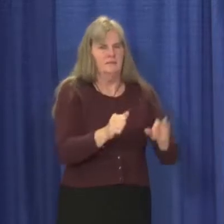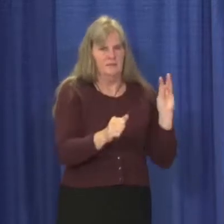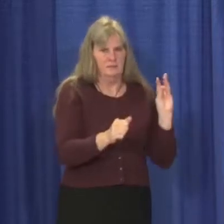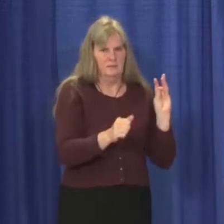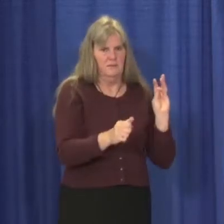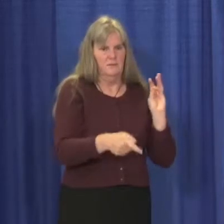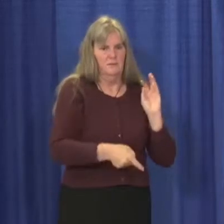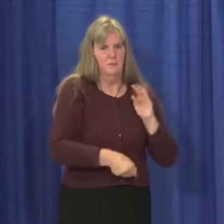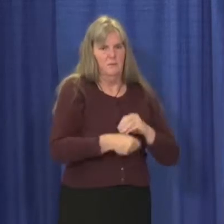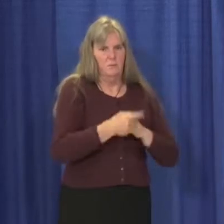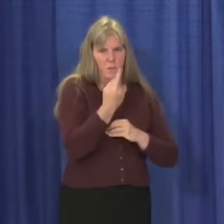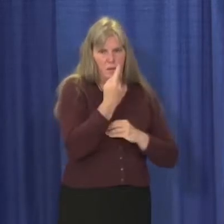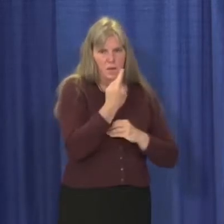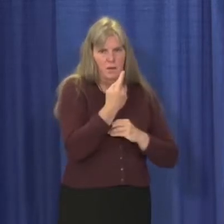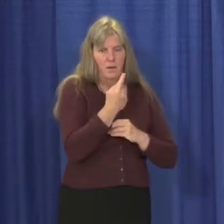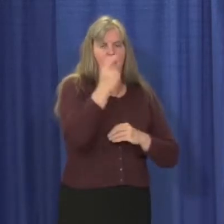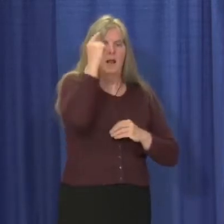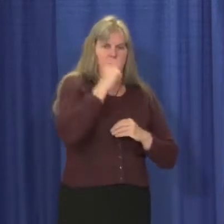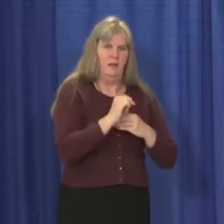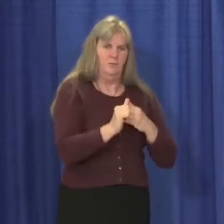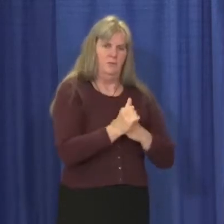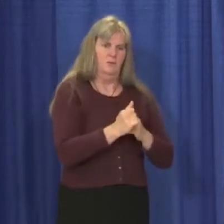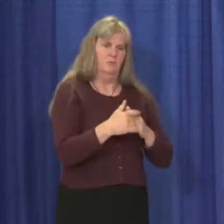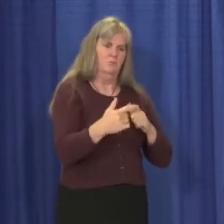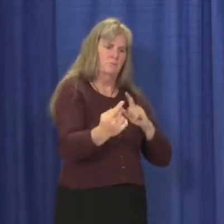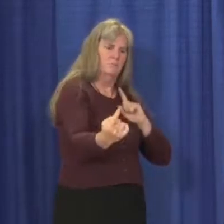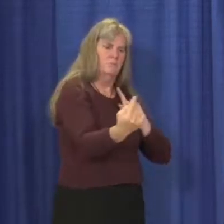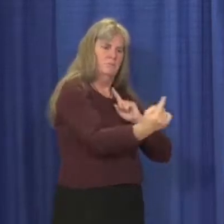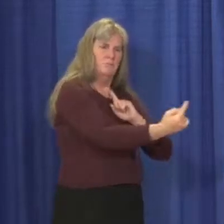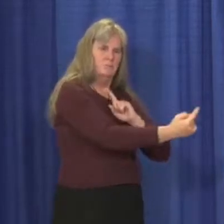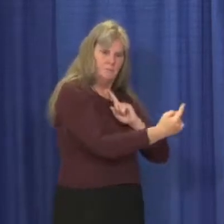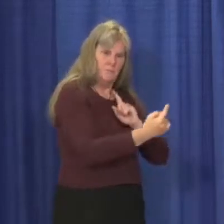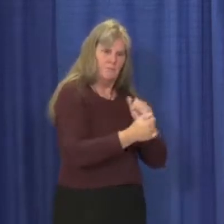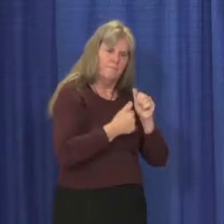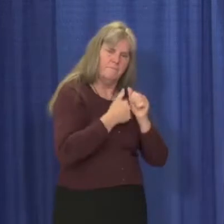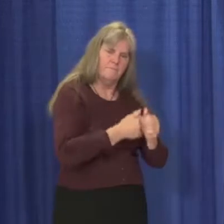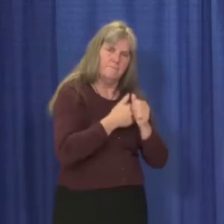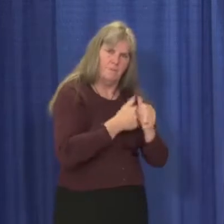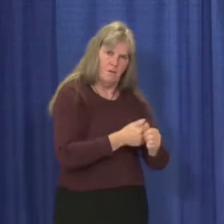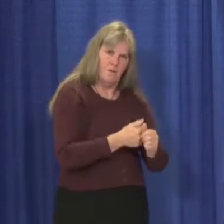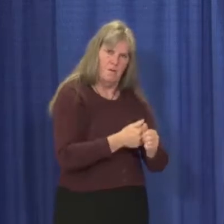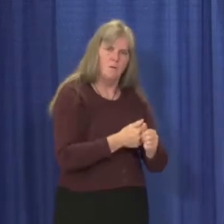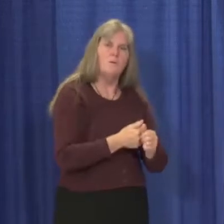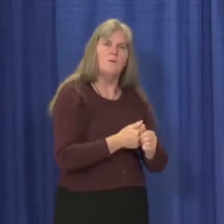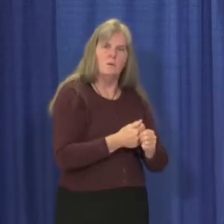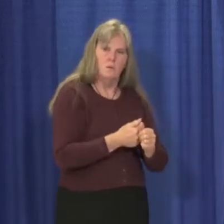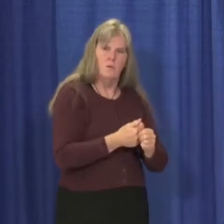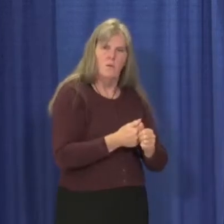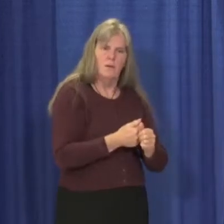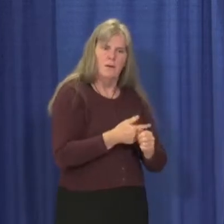combination, vaccination and adherence to public health measures that I now make the